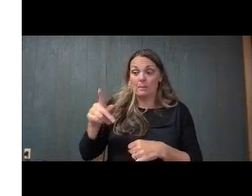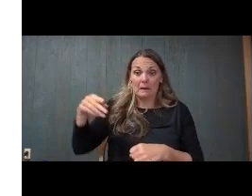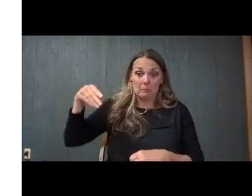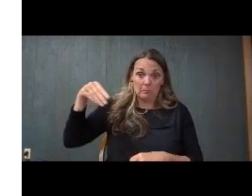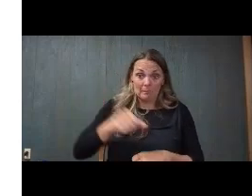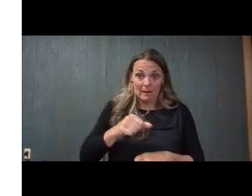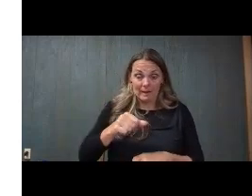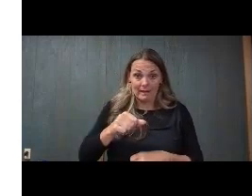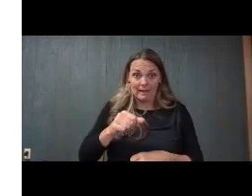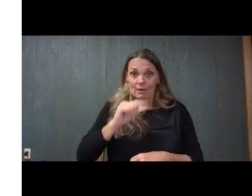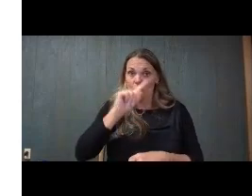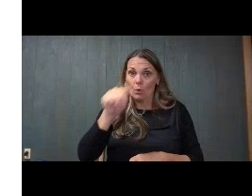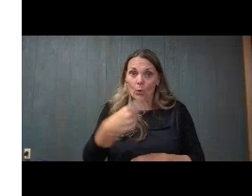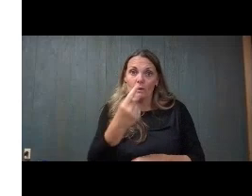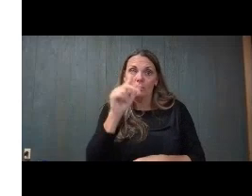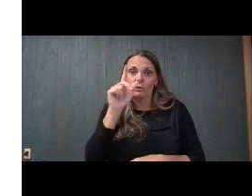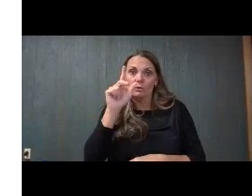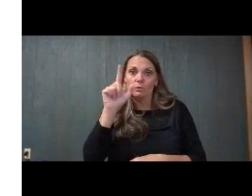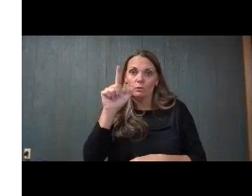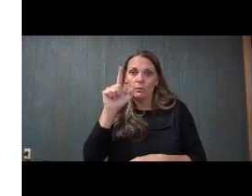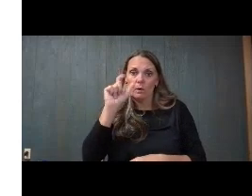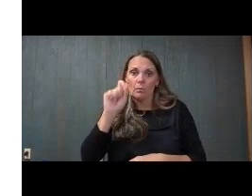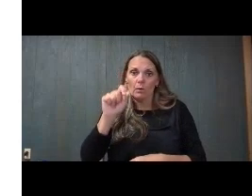is the 21.3% Nonfederal match.